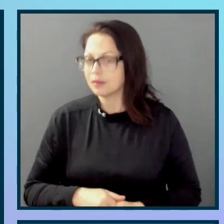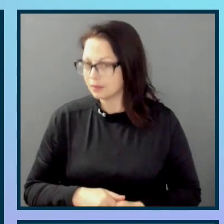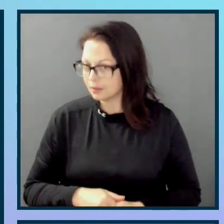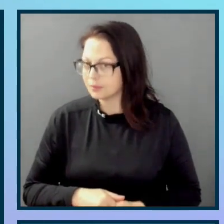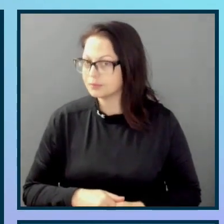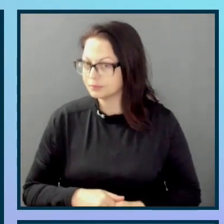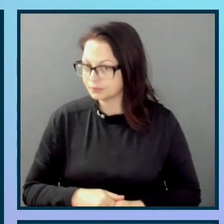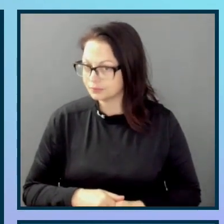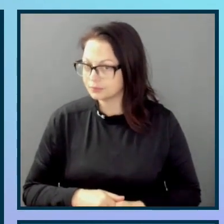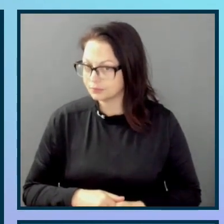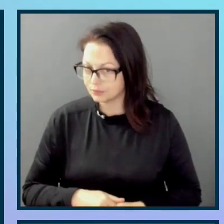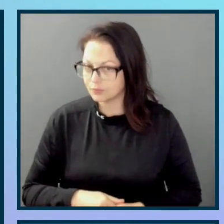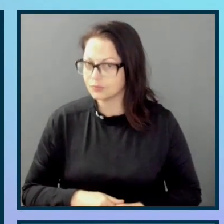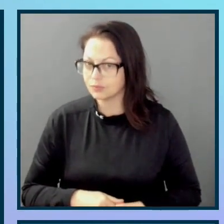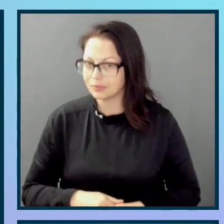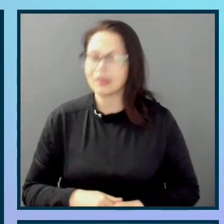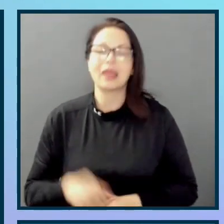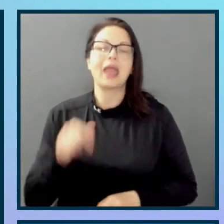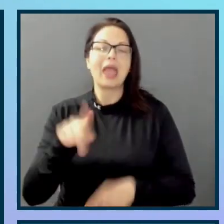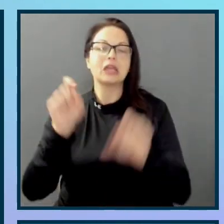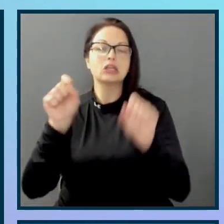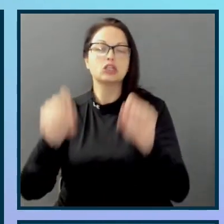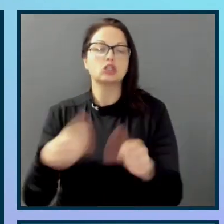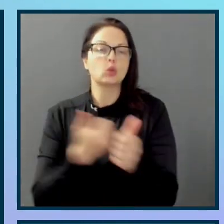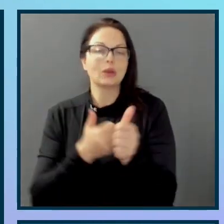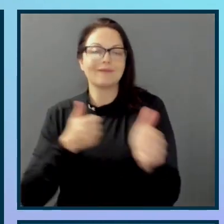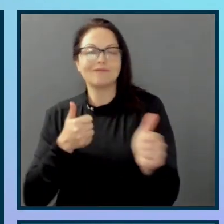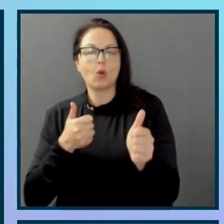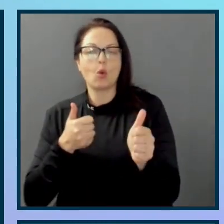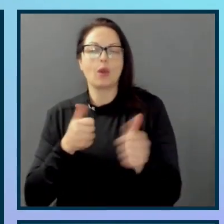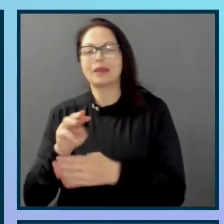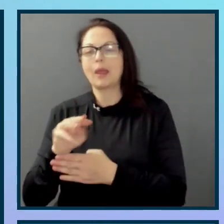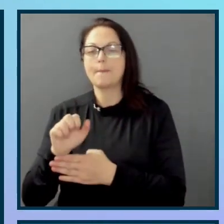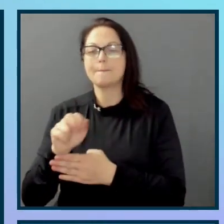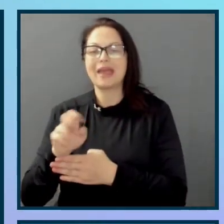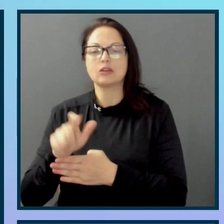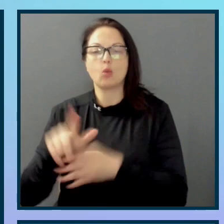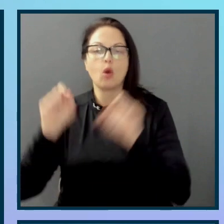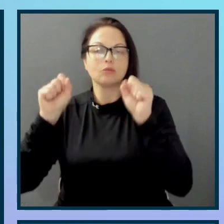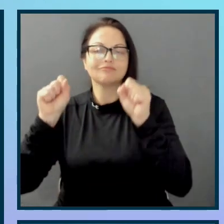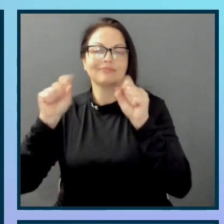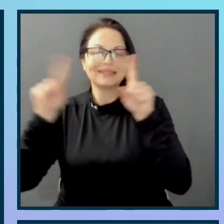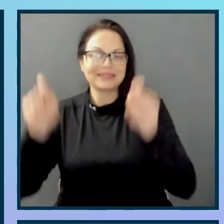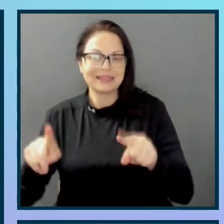you can avoid manual testing in your regressions. Then the final three team practices